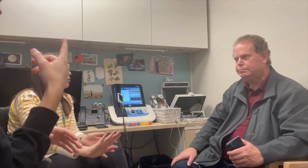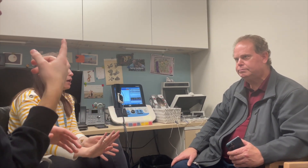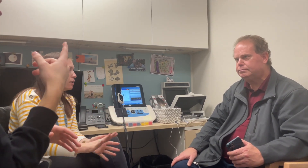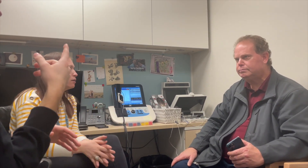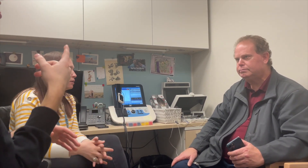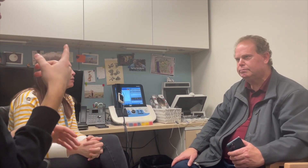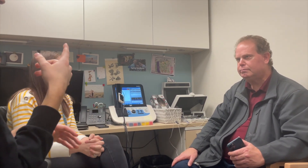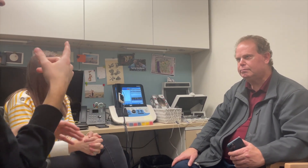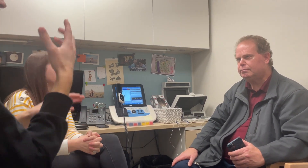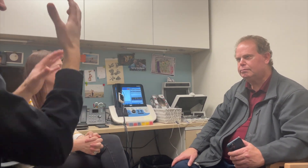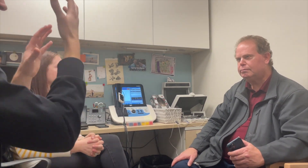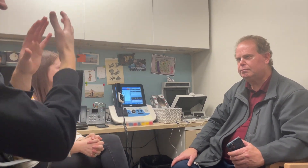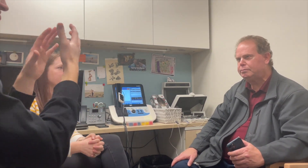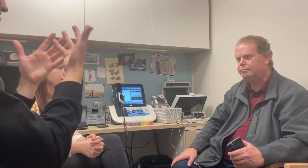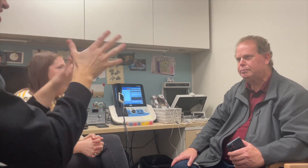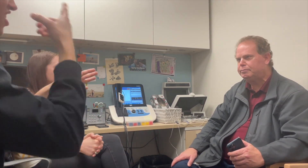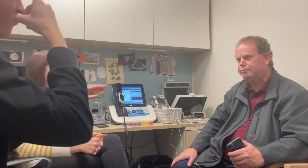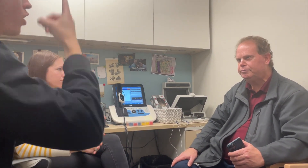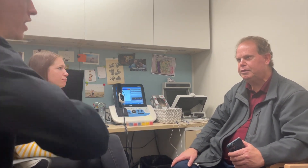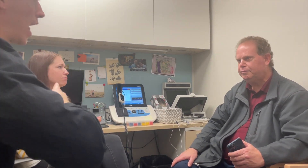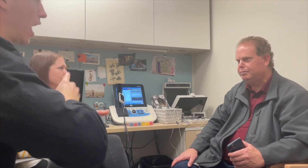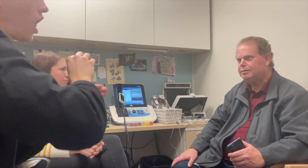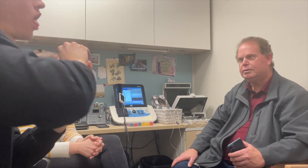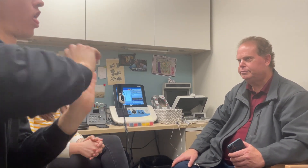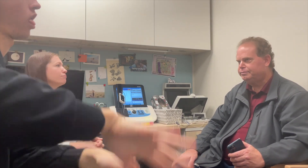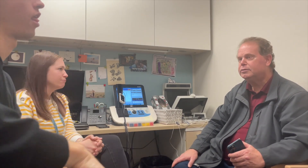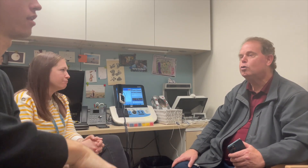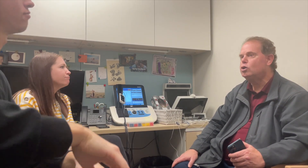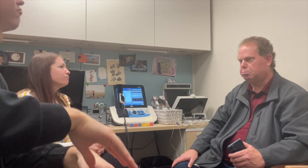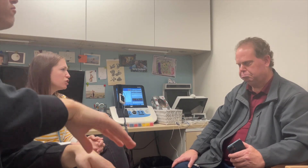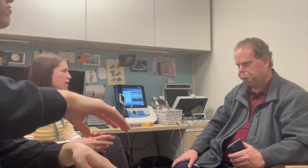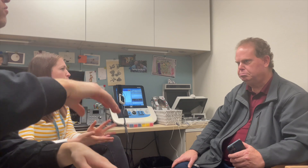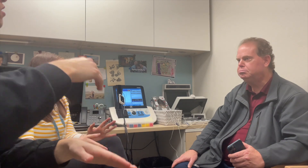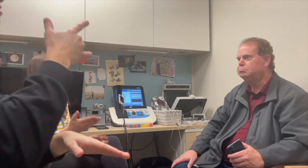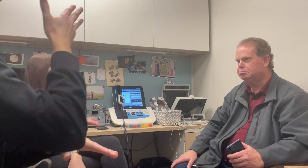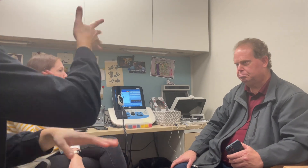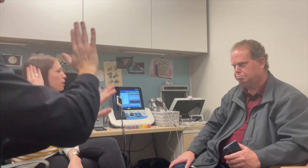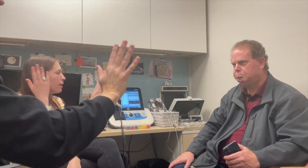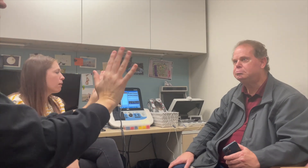away just take a break but then put it back